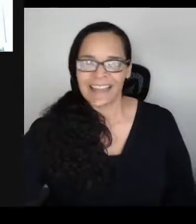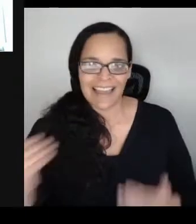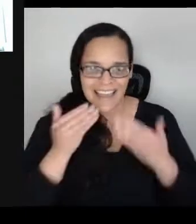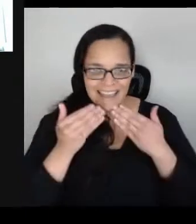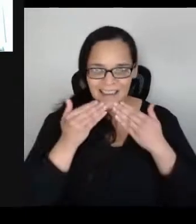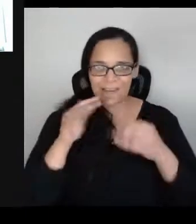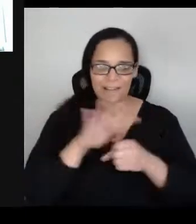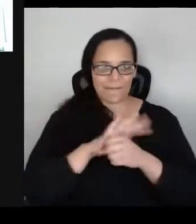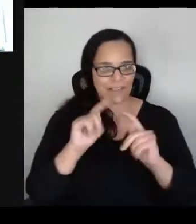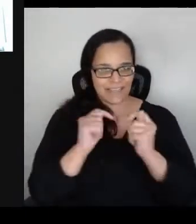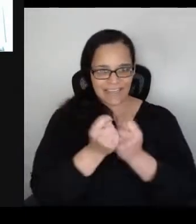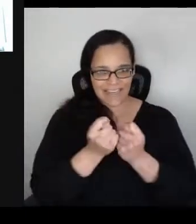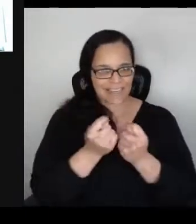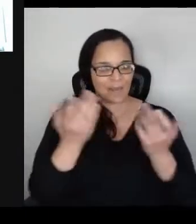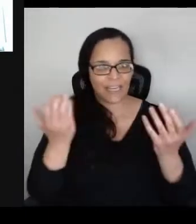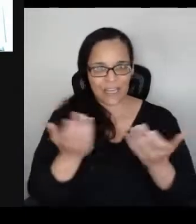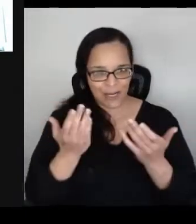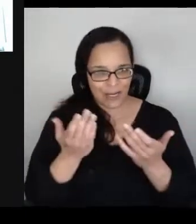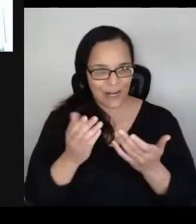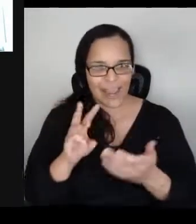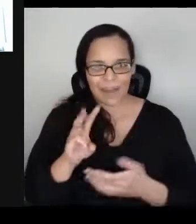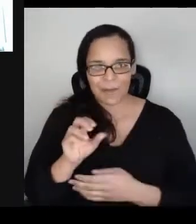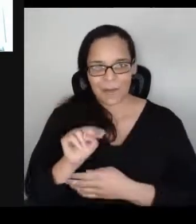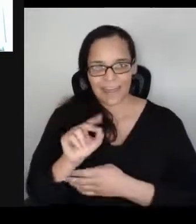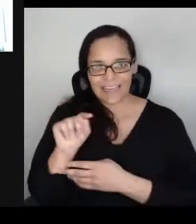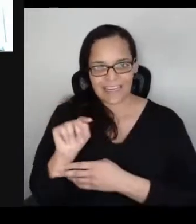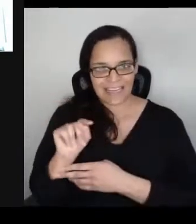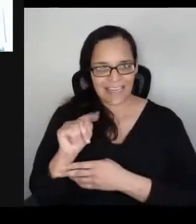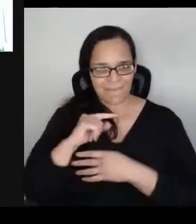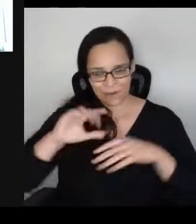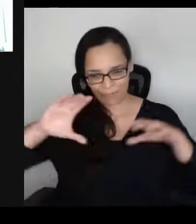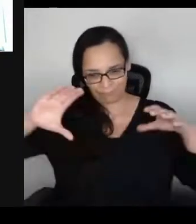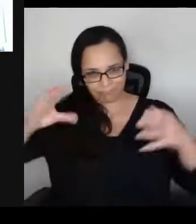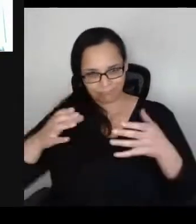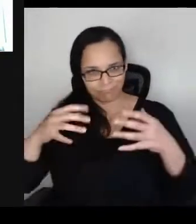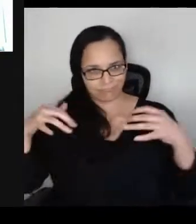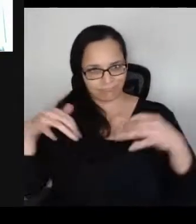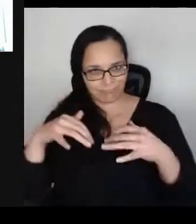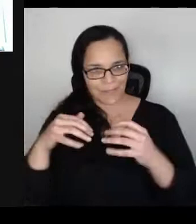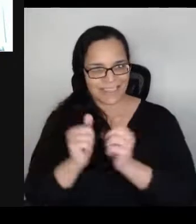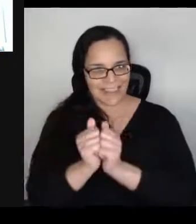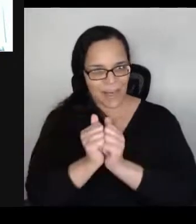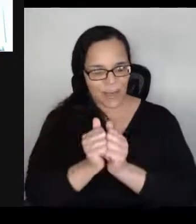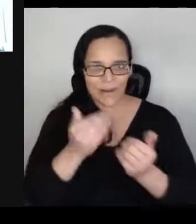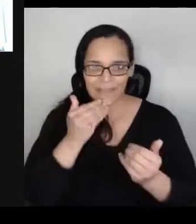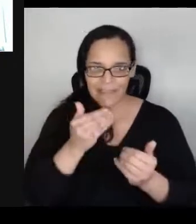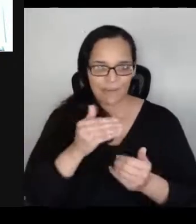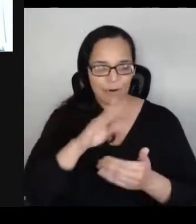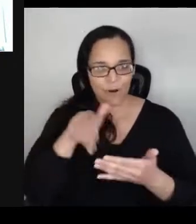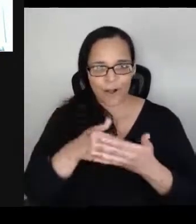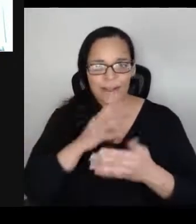for bringing us together tonight. And thank you to all of the speakers, it's truly an honor for me